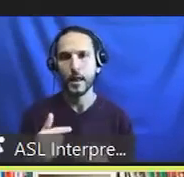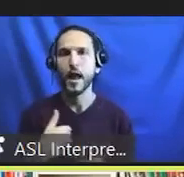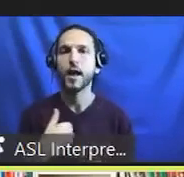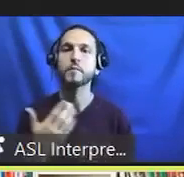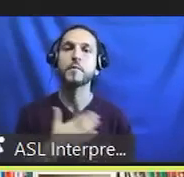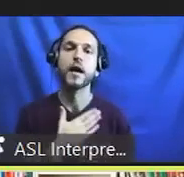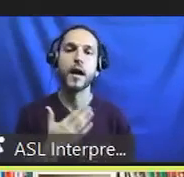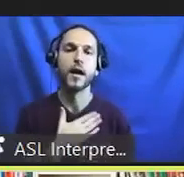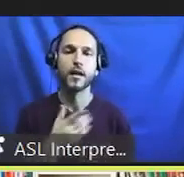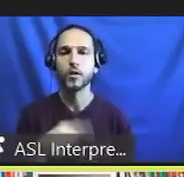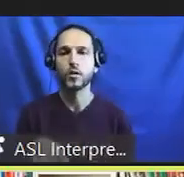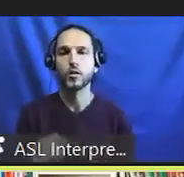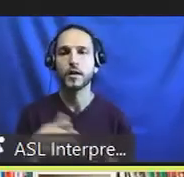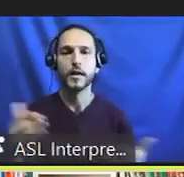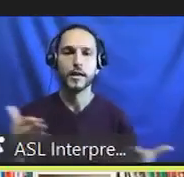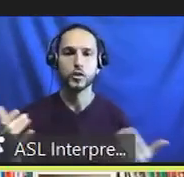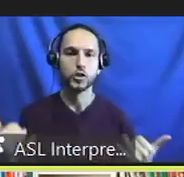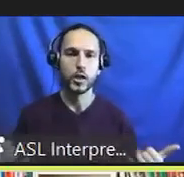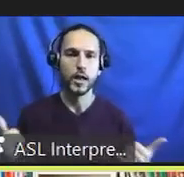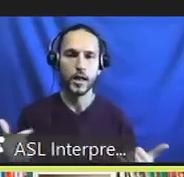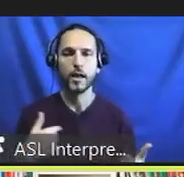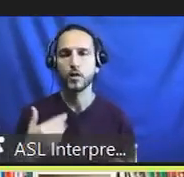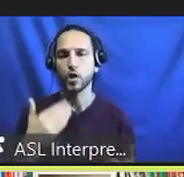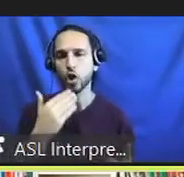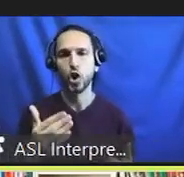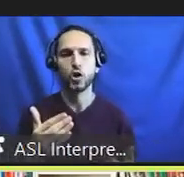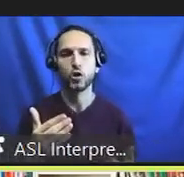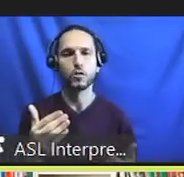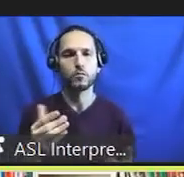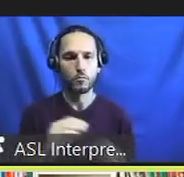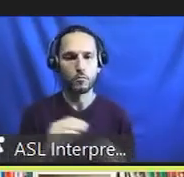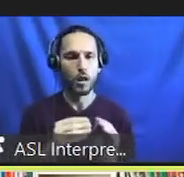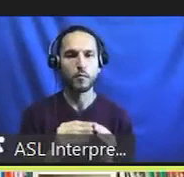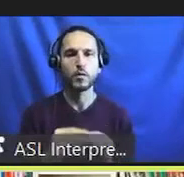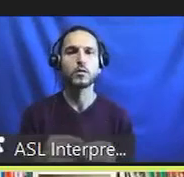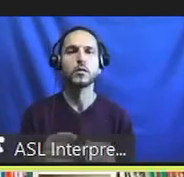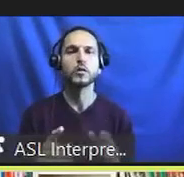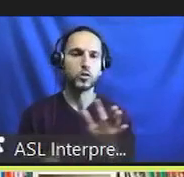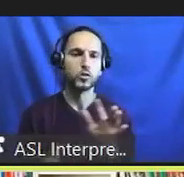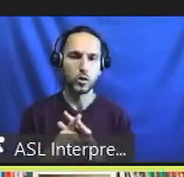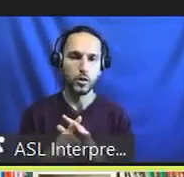were all here with us today. We had a great turnout once again. And the reason is that, by being here,